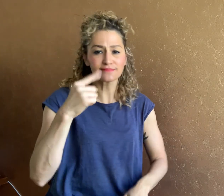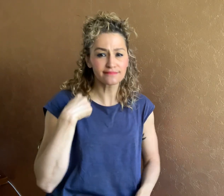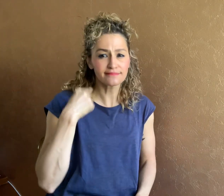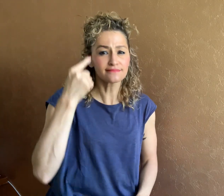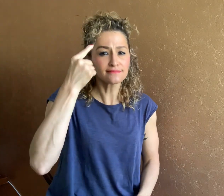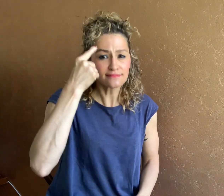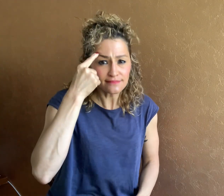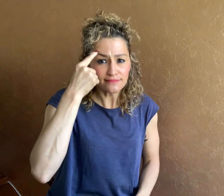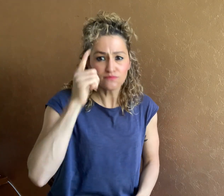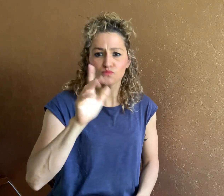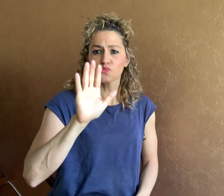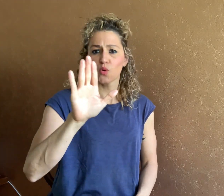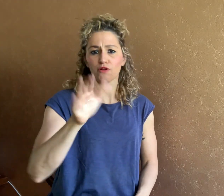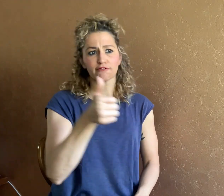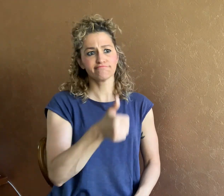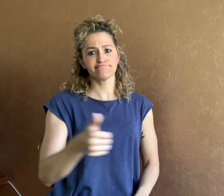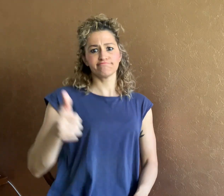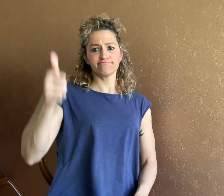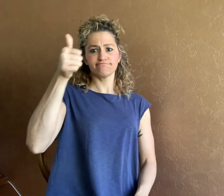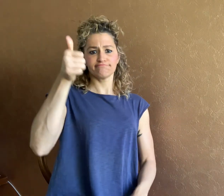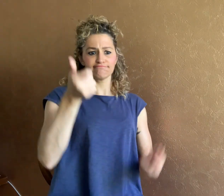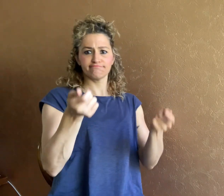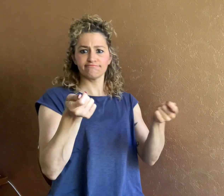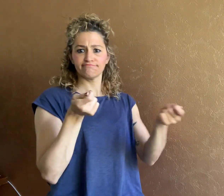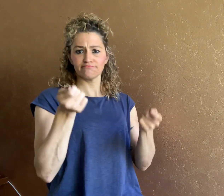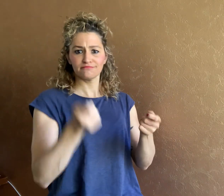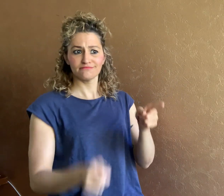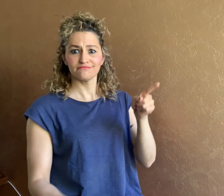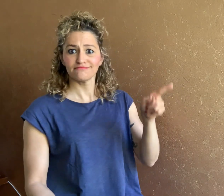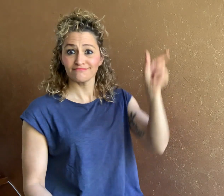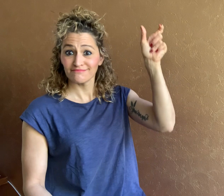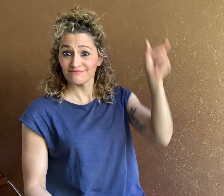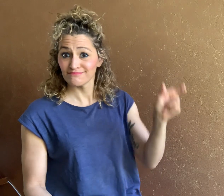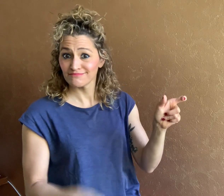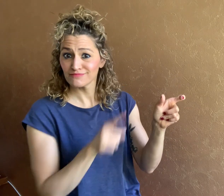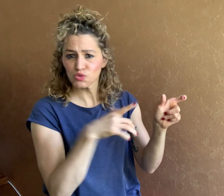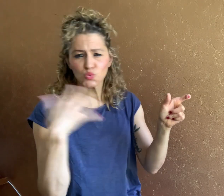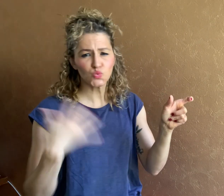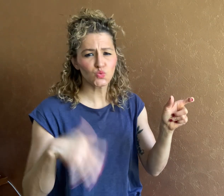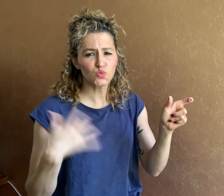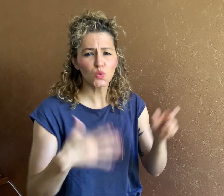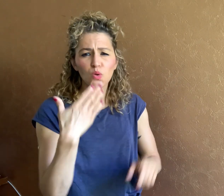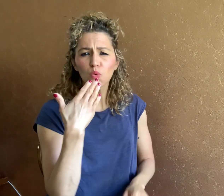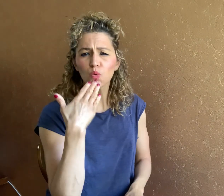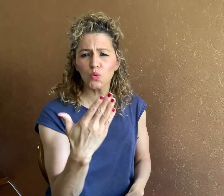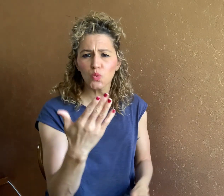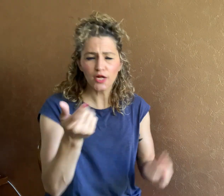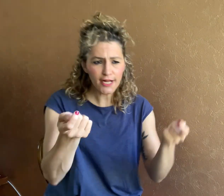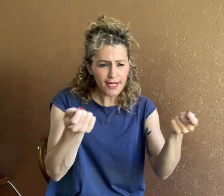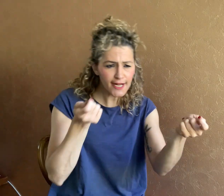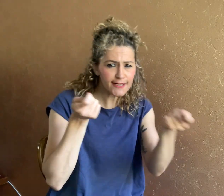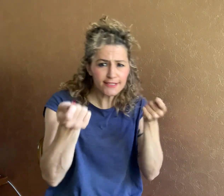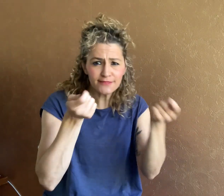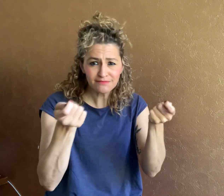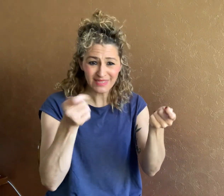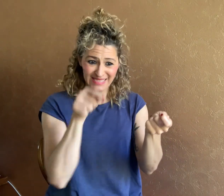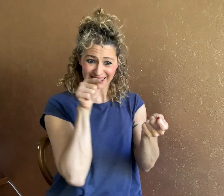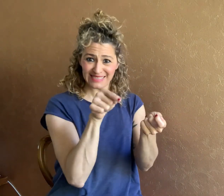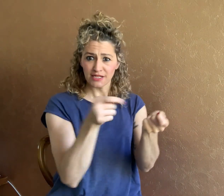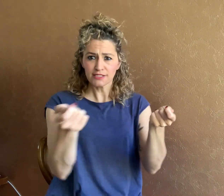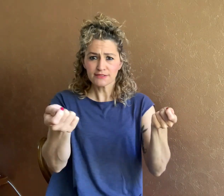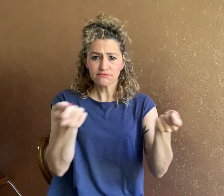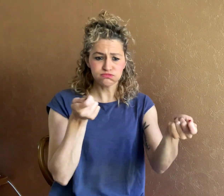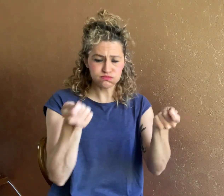I believe that excellent leadership from your Prime Minister played